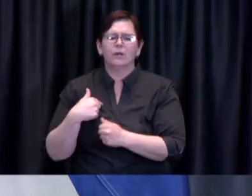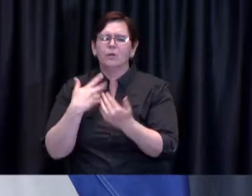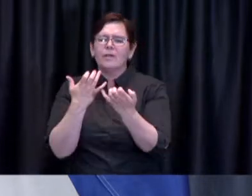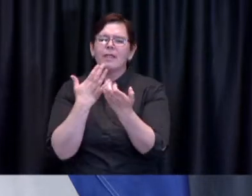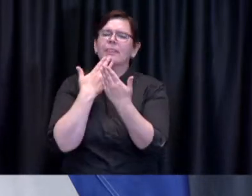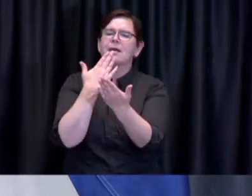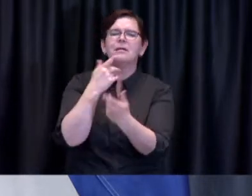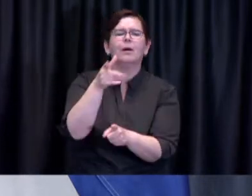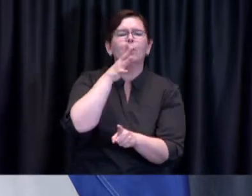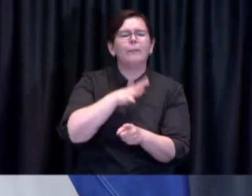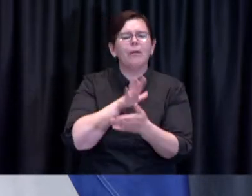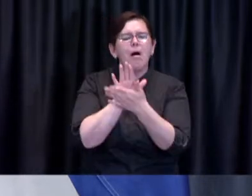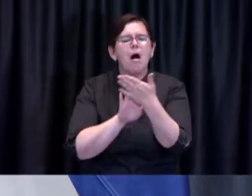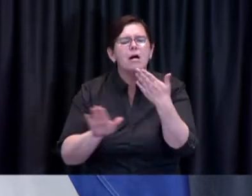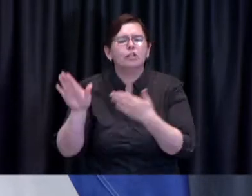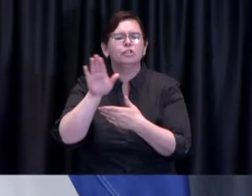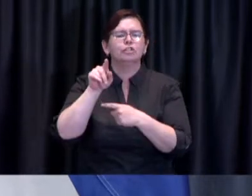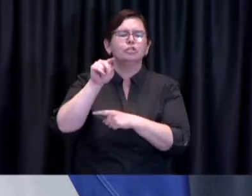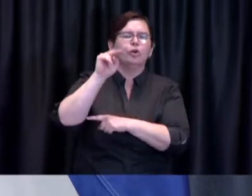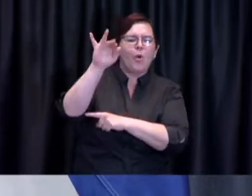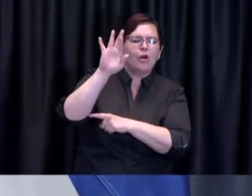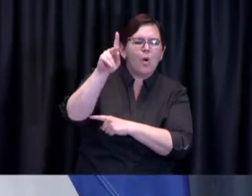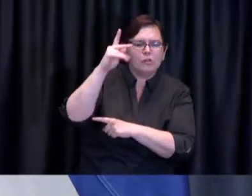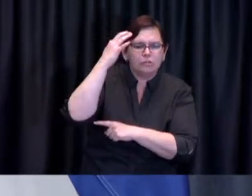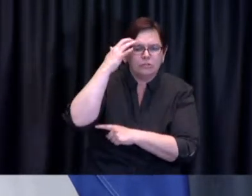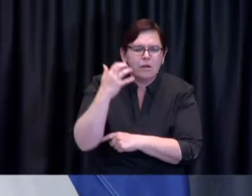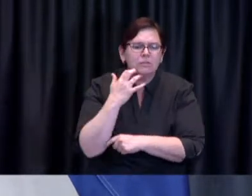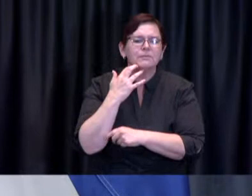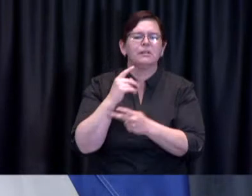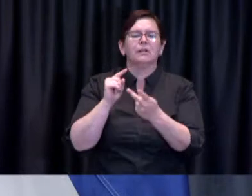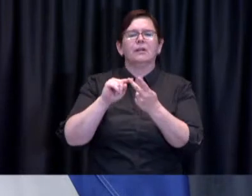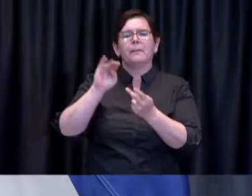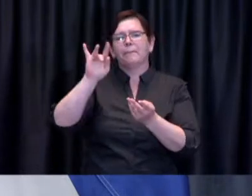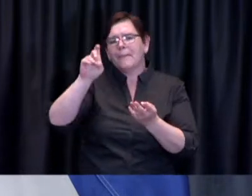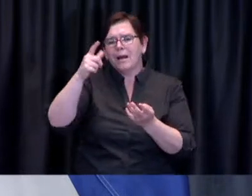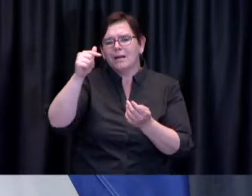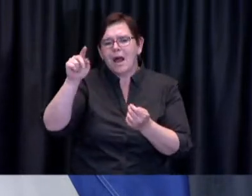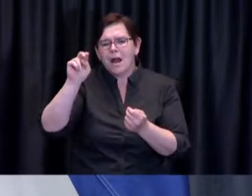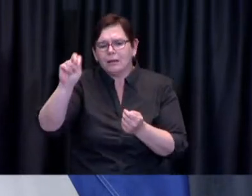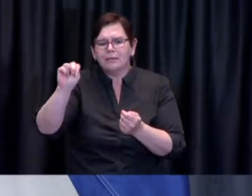General and Michael Garron hospitals for offering frontline TTC employees on-site access at their